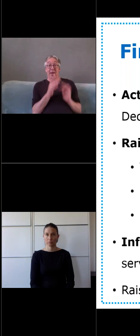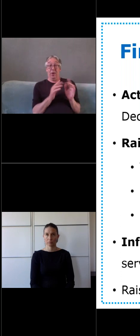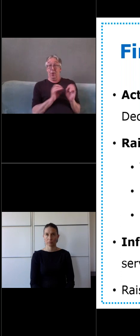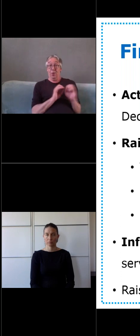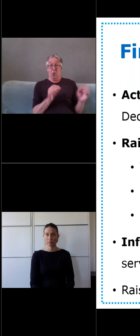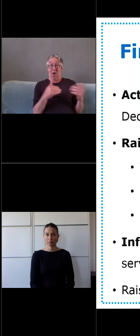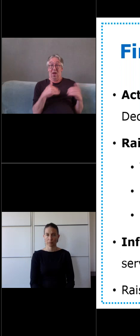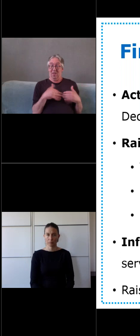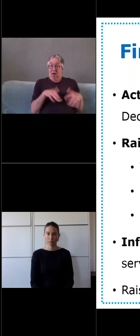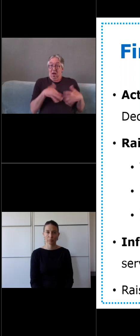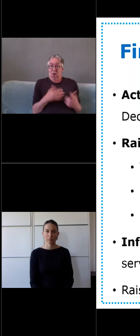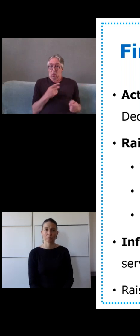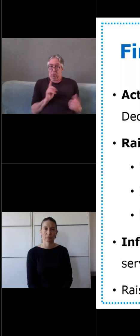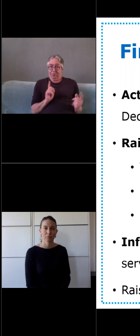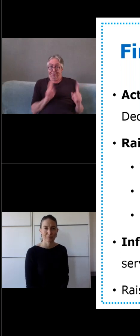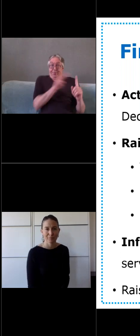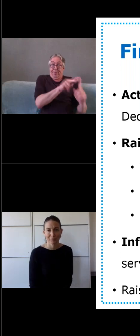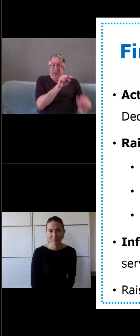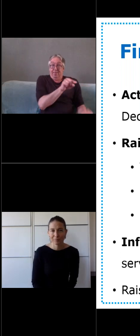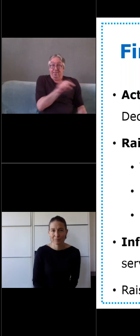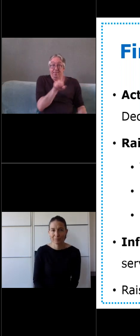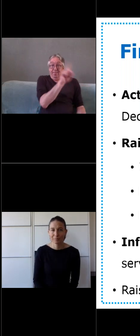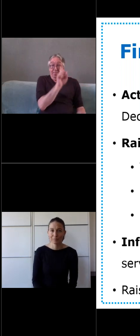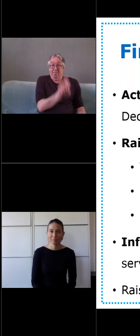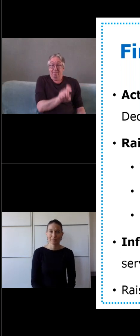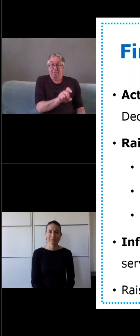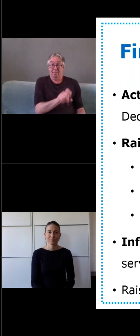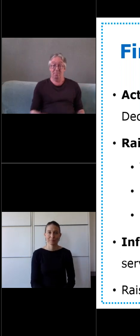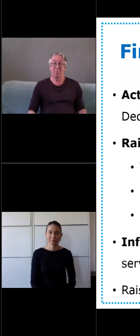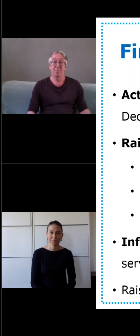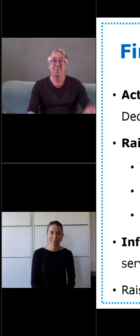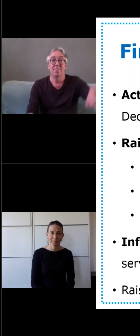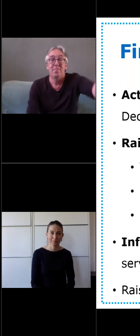Well, the first one I'd say in terms of urgency